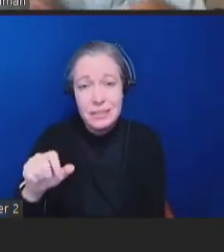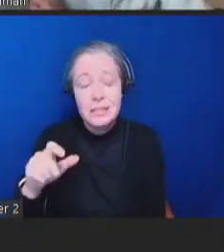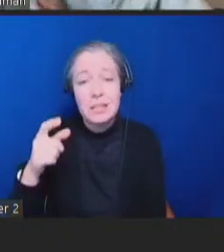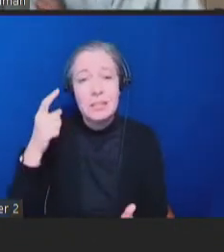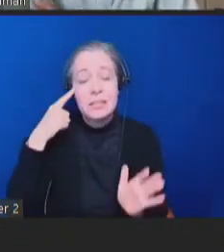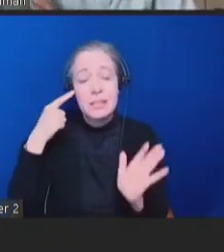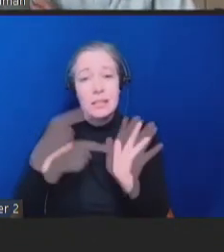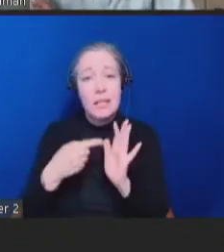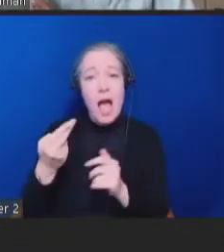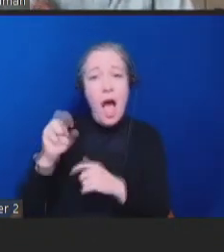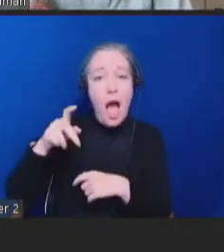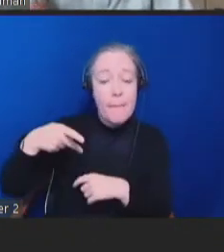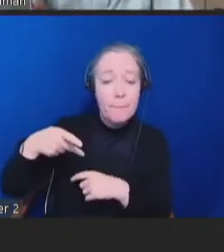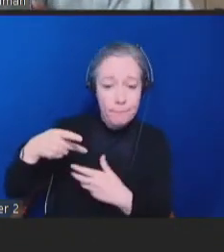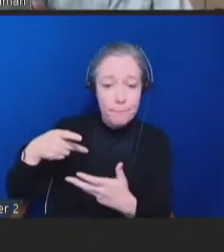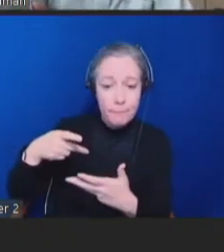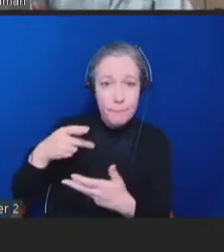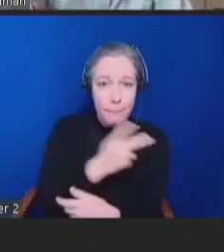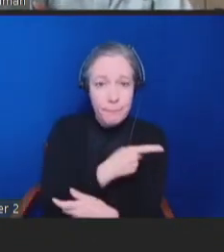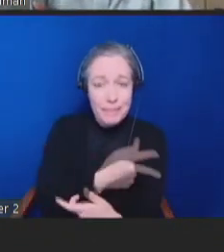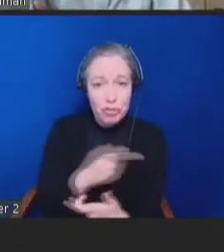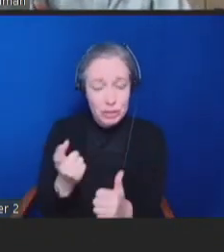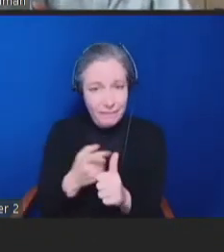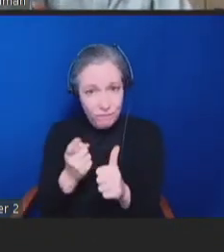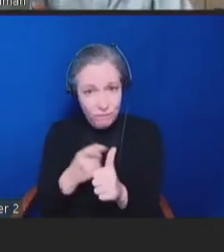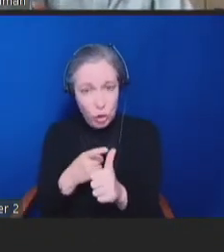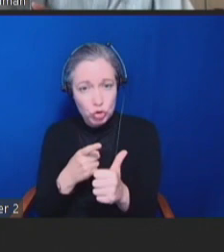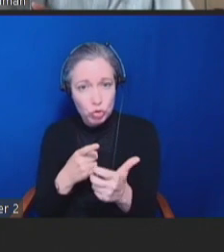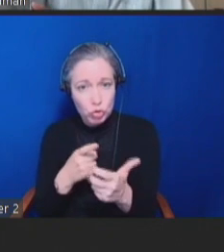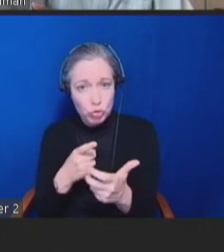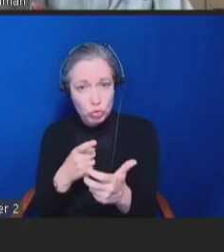we are going in first with a low dose. We will obviously look for hepatic